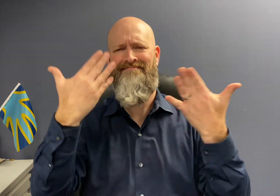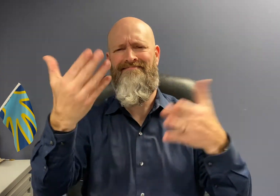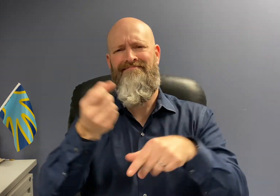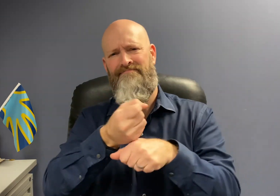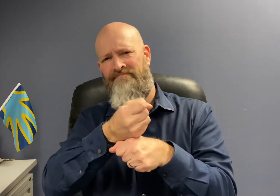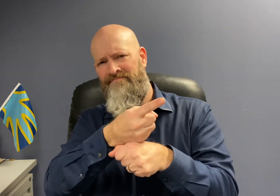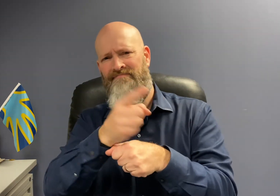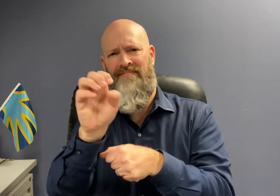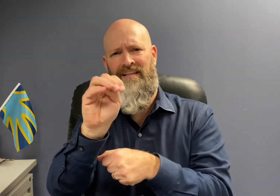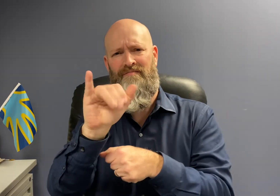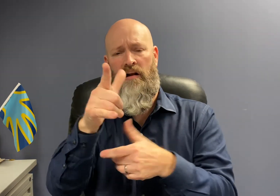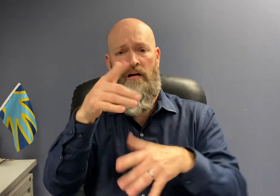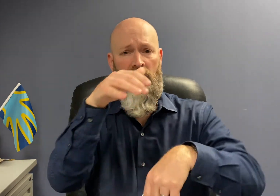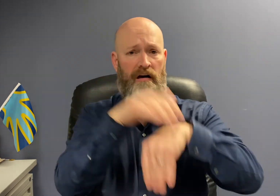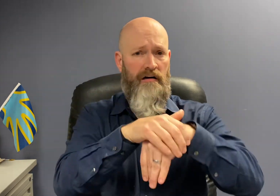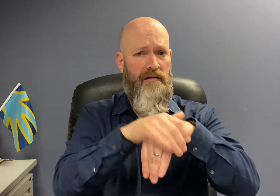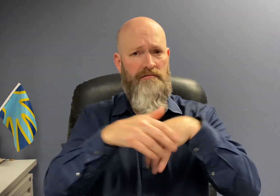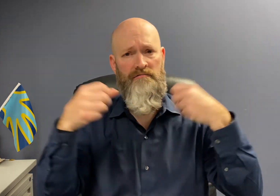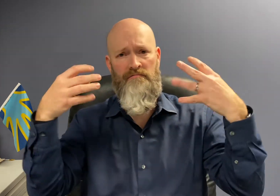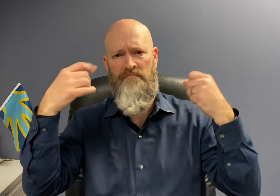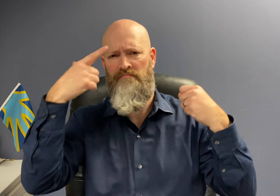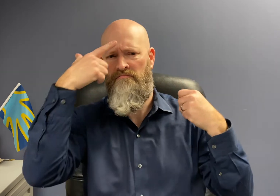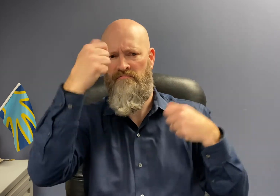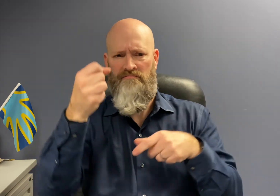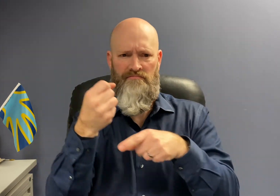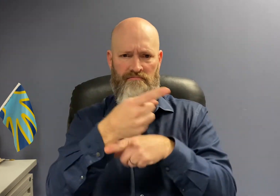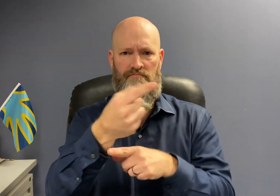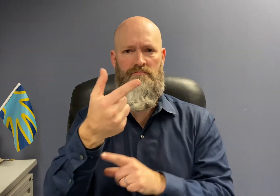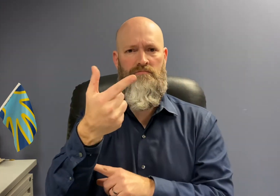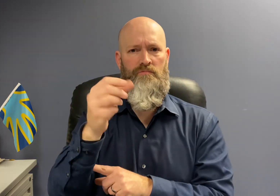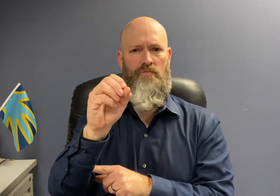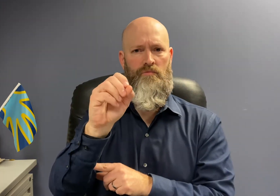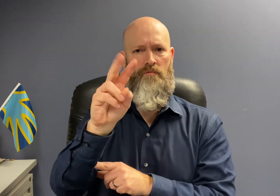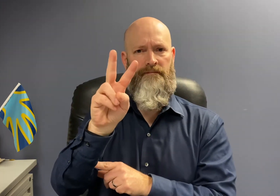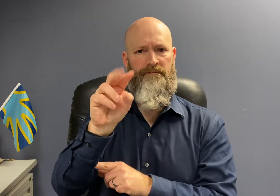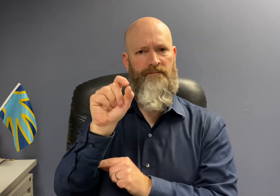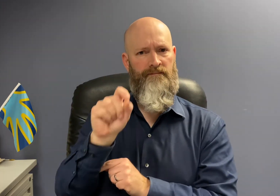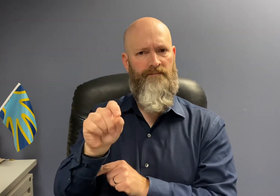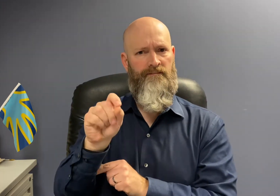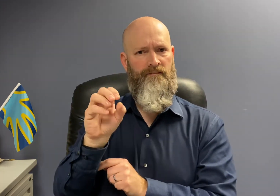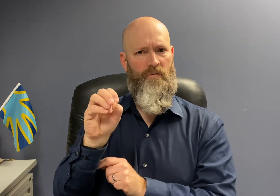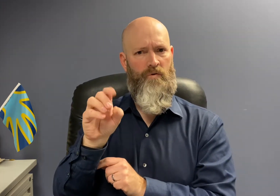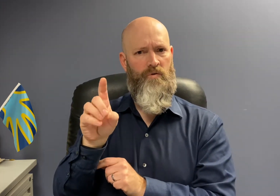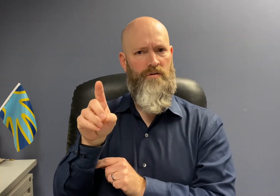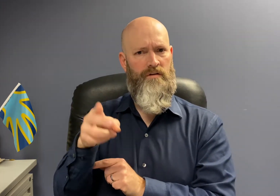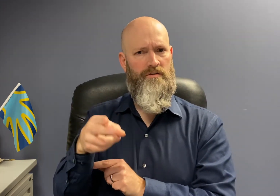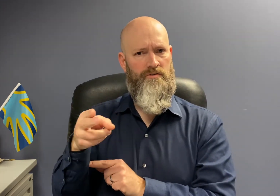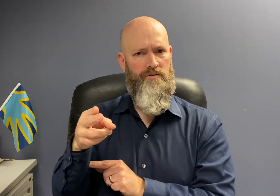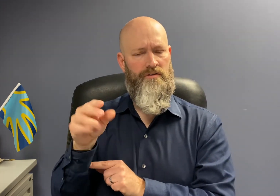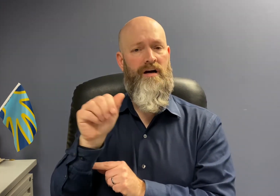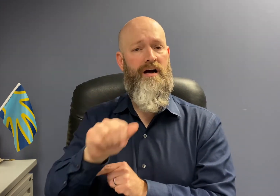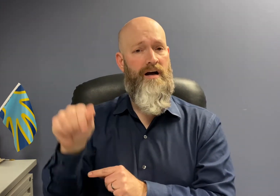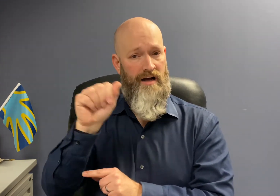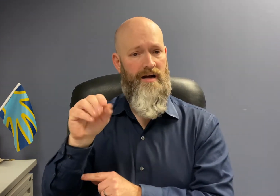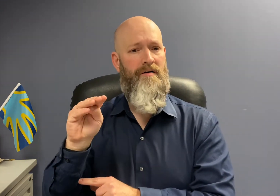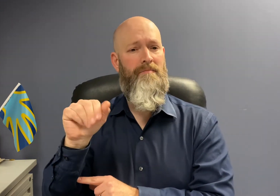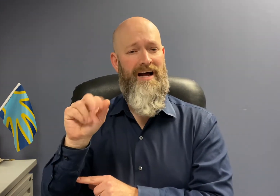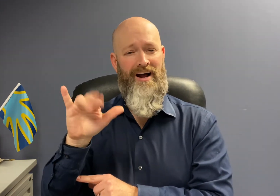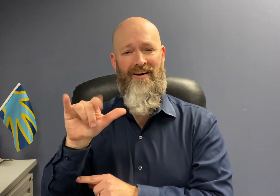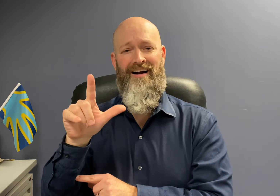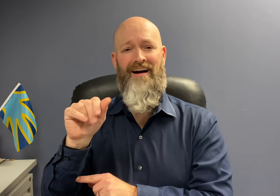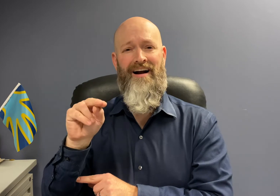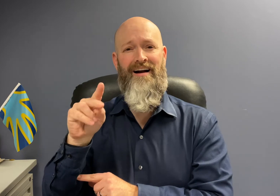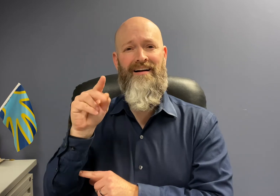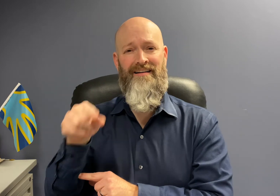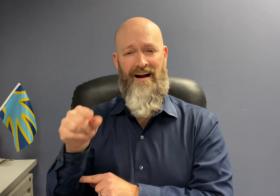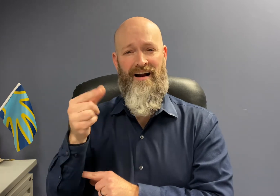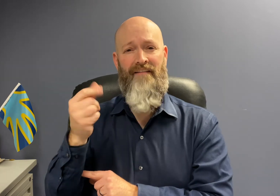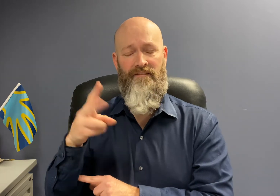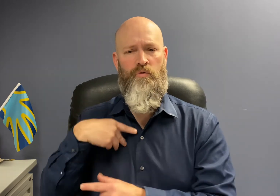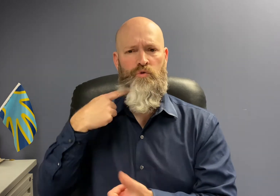please email us at gov.odhh@maryland.gov.